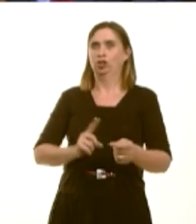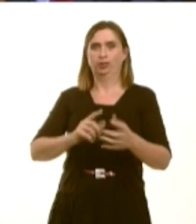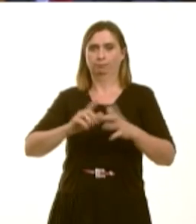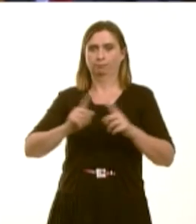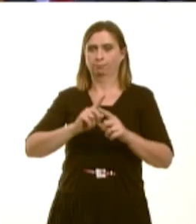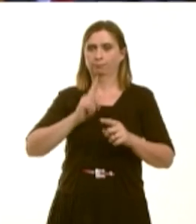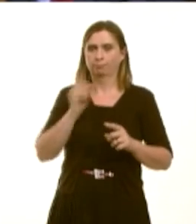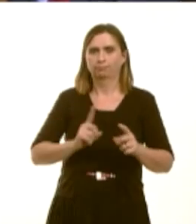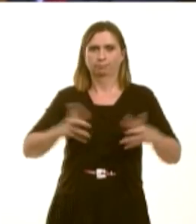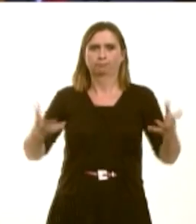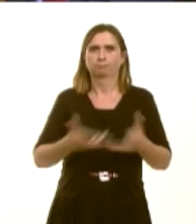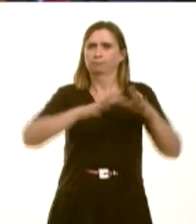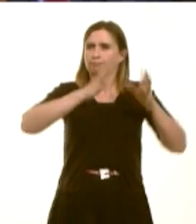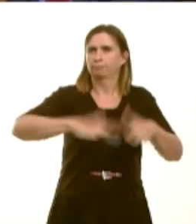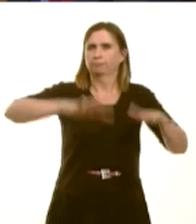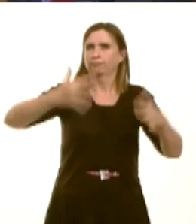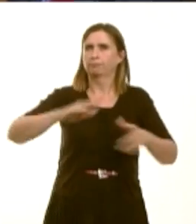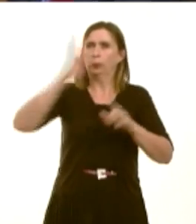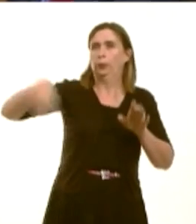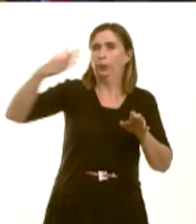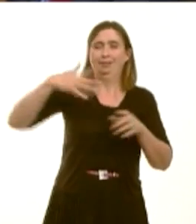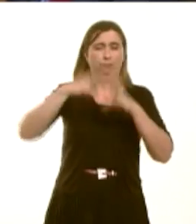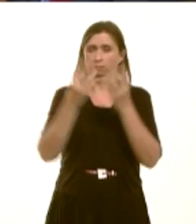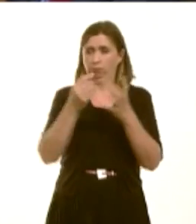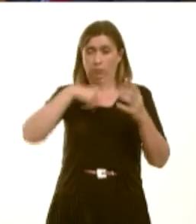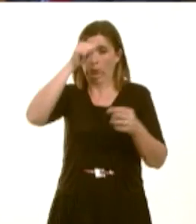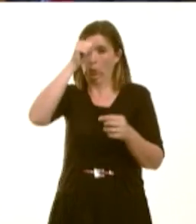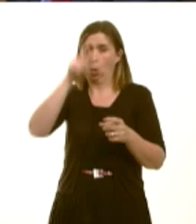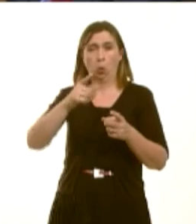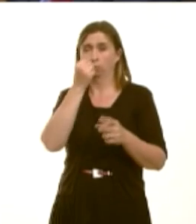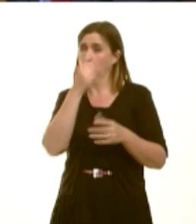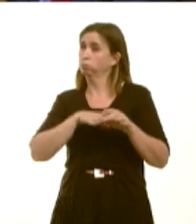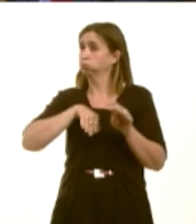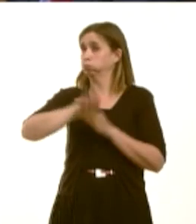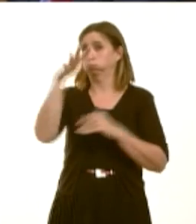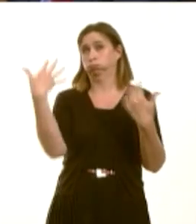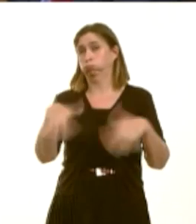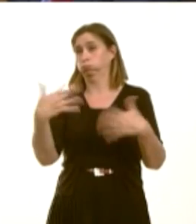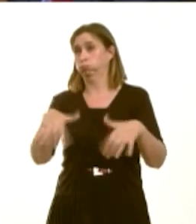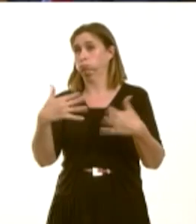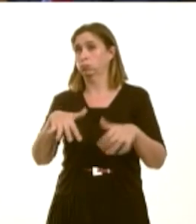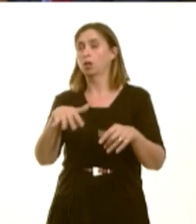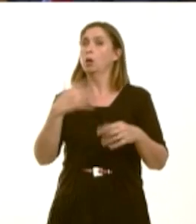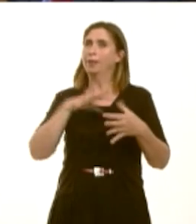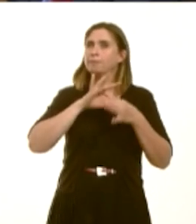strategic framework already, and weíve been working closely with the Crown Estate in terms